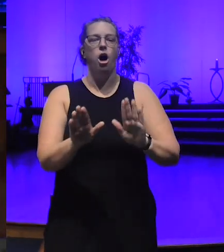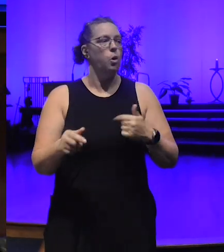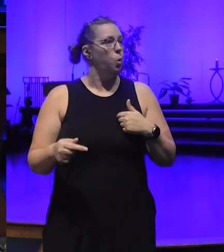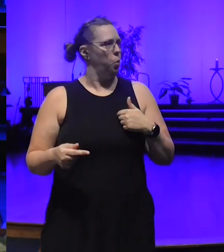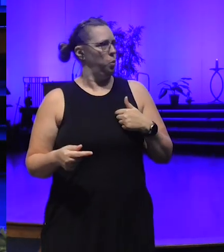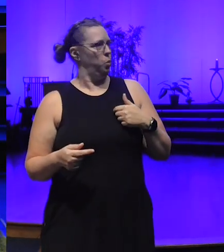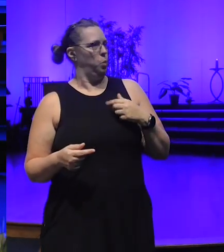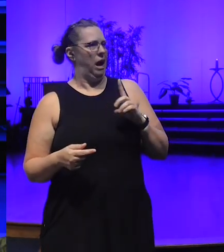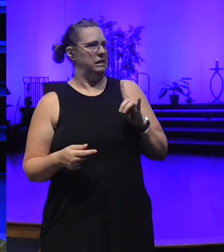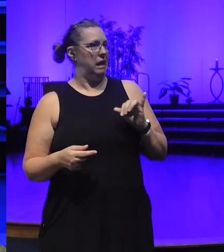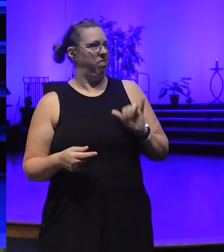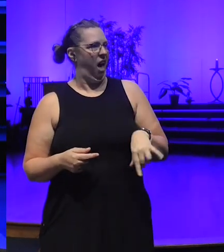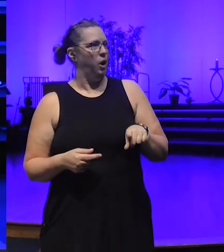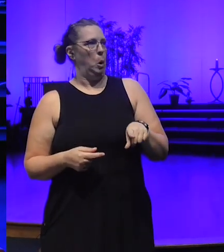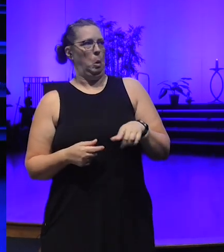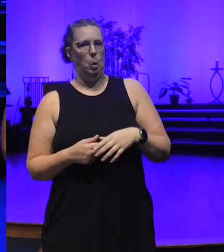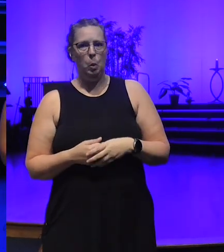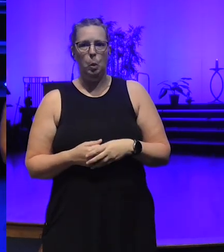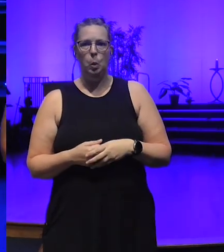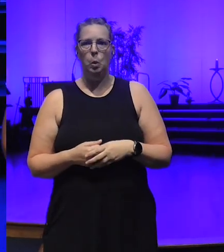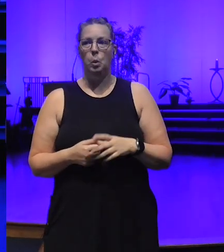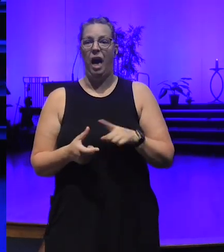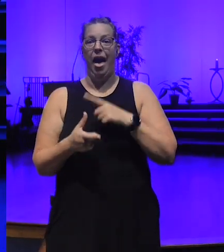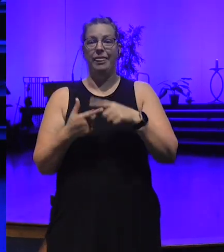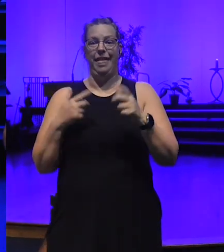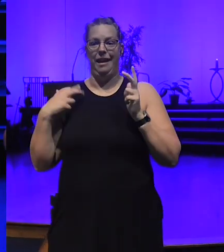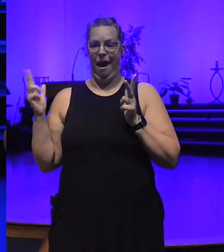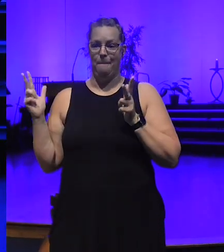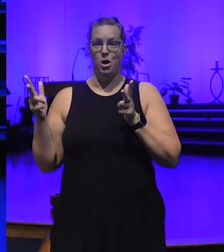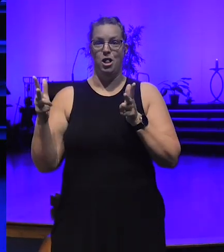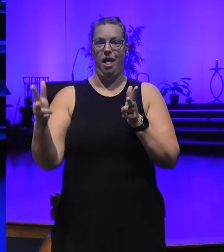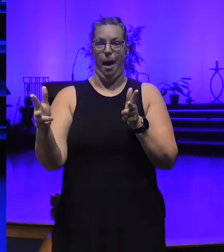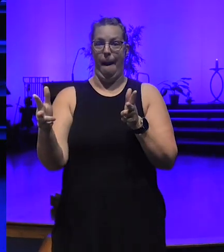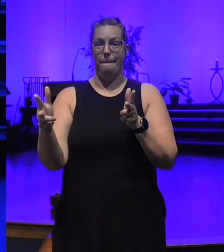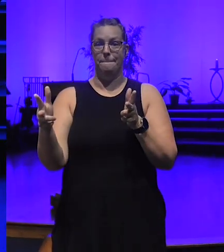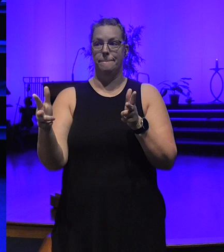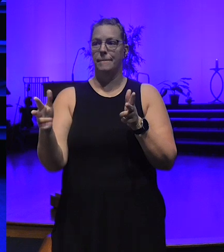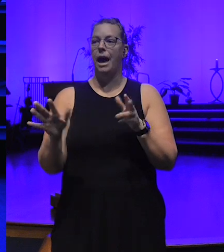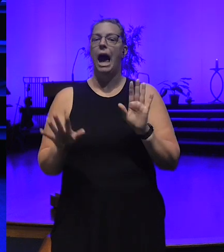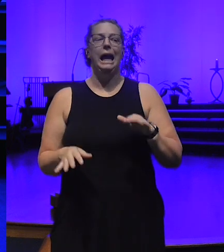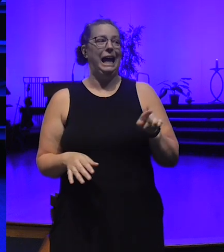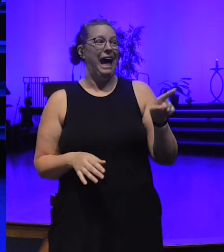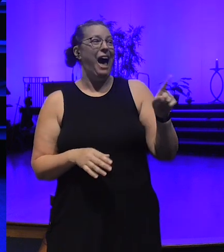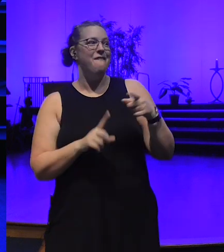it's all good and well until you pull up next to Darling Mary Kay from church hi Reverend